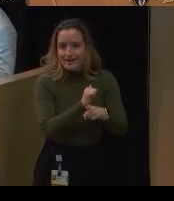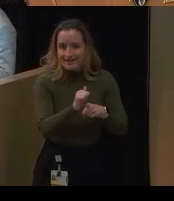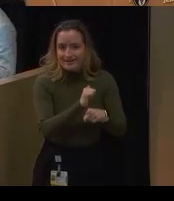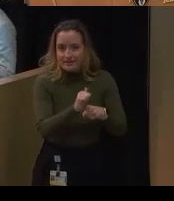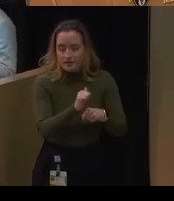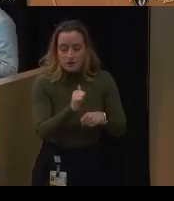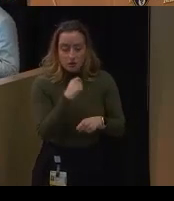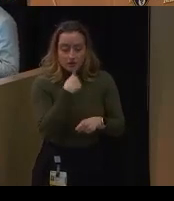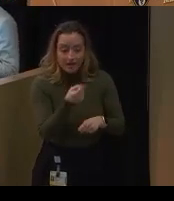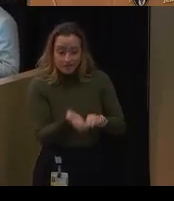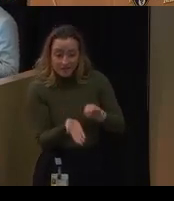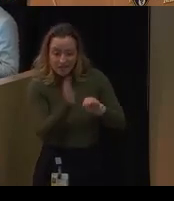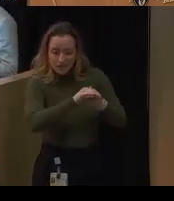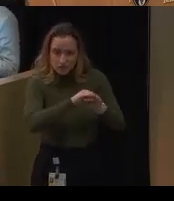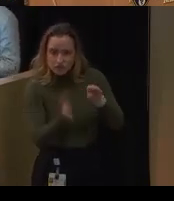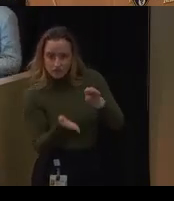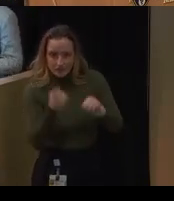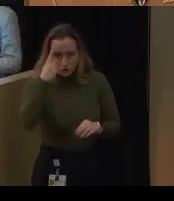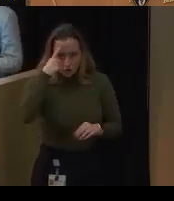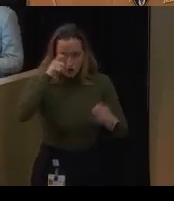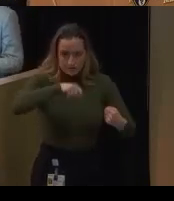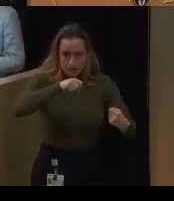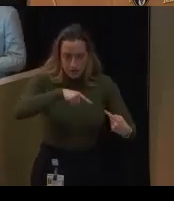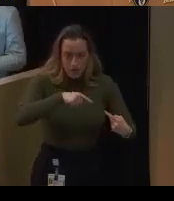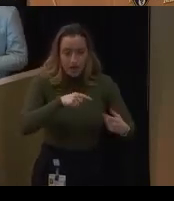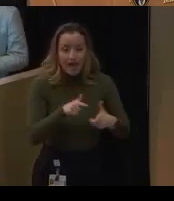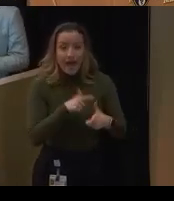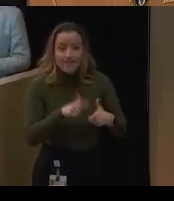told to increase or decrease the neural signal and then they're actively provided with neurofeedback